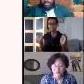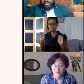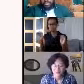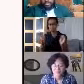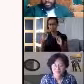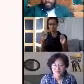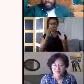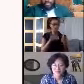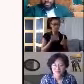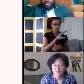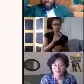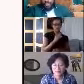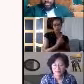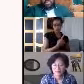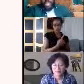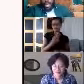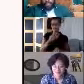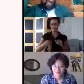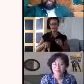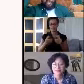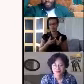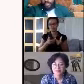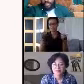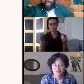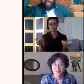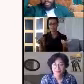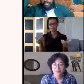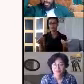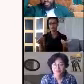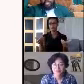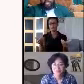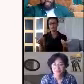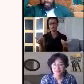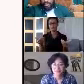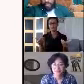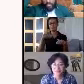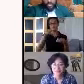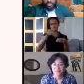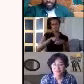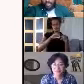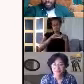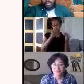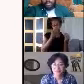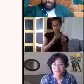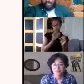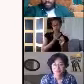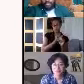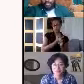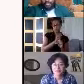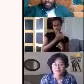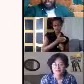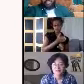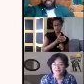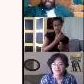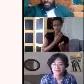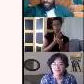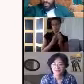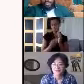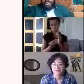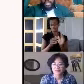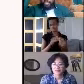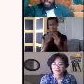dichotomy between work within internal organizations and the work socially.